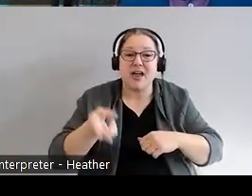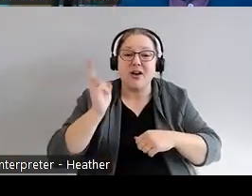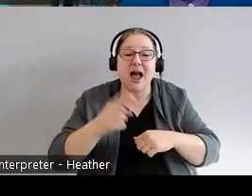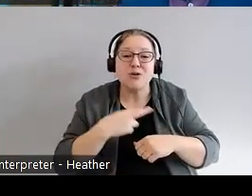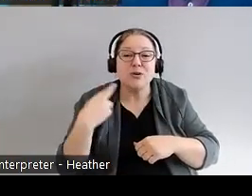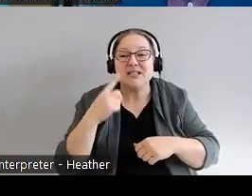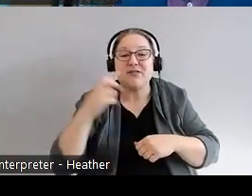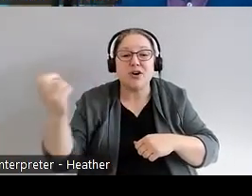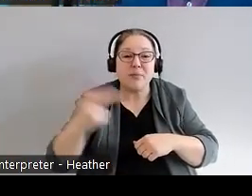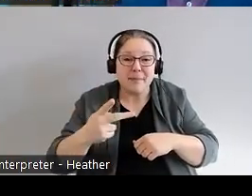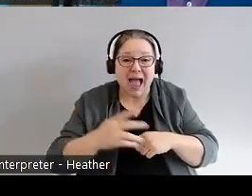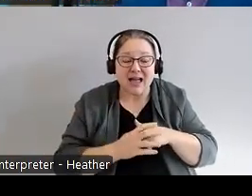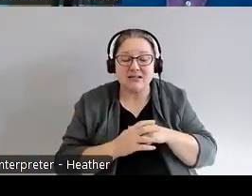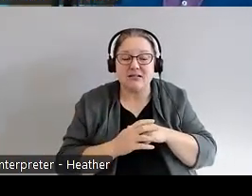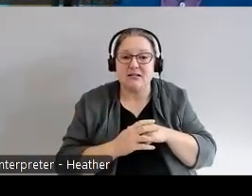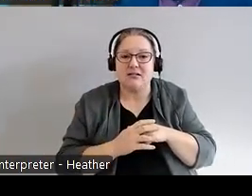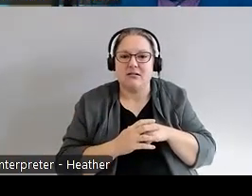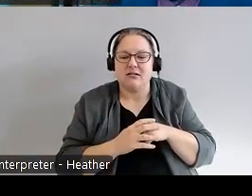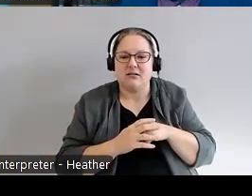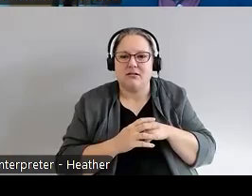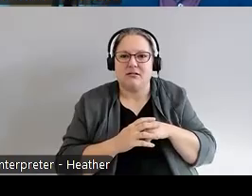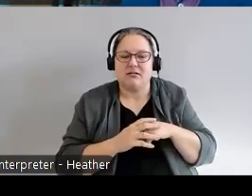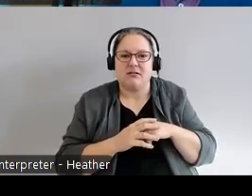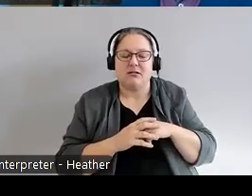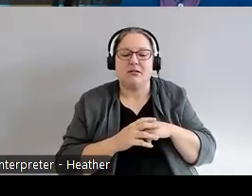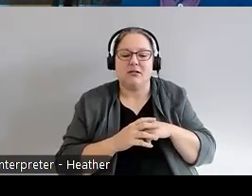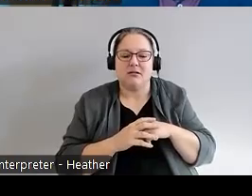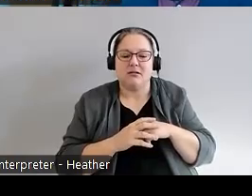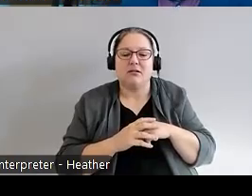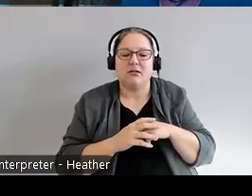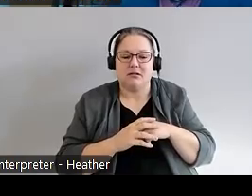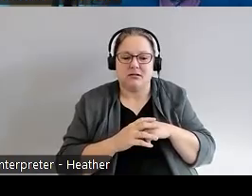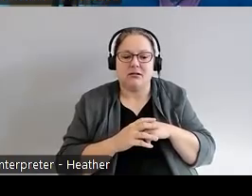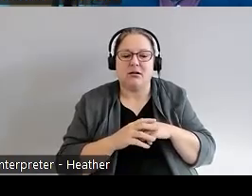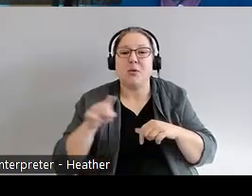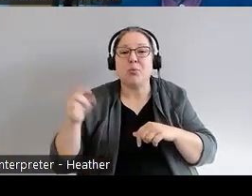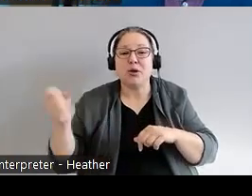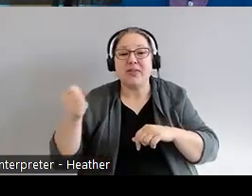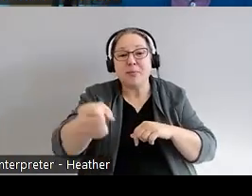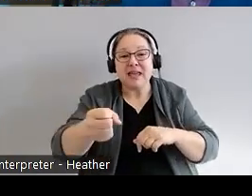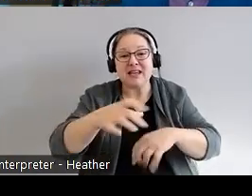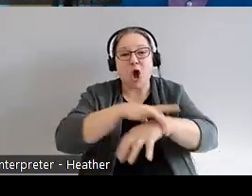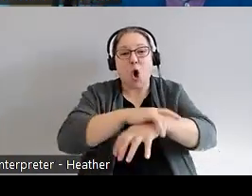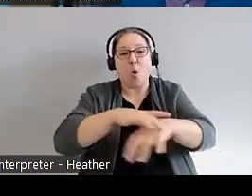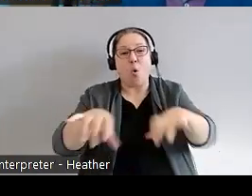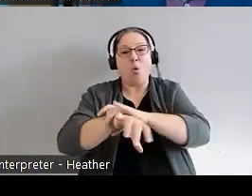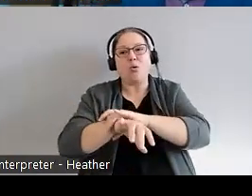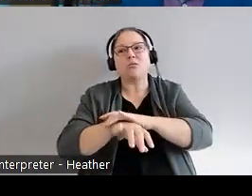the hospital. Um uh putting a patient in a in a physical hold or restraint um can be traumatizing